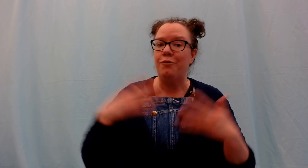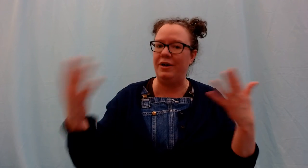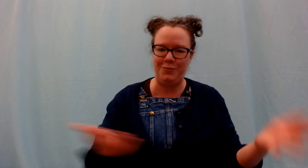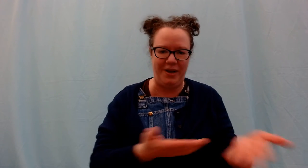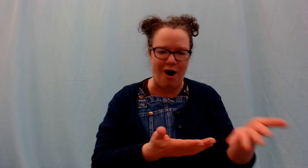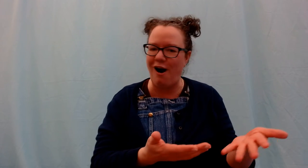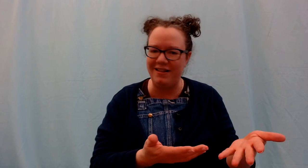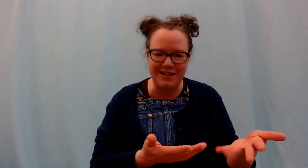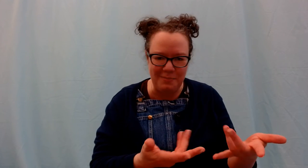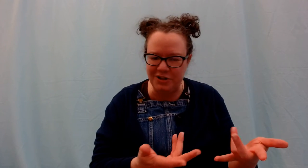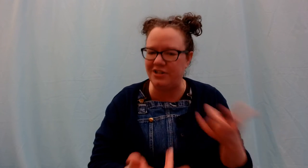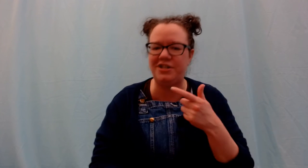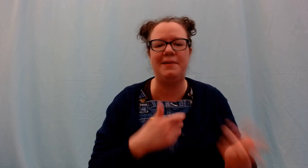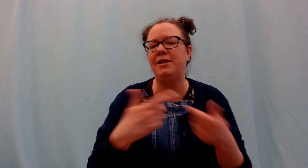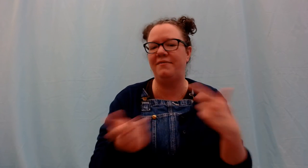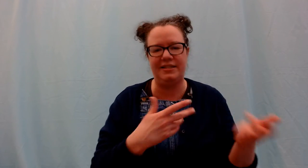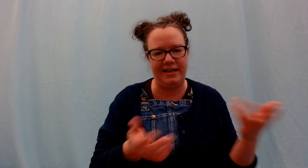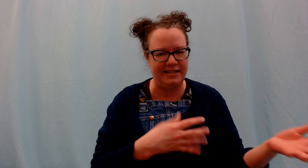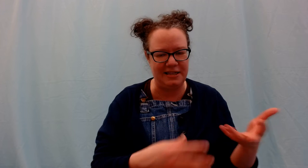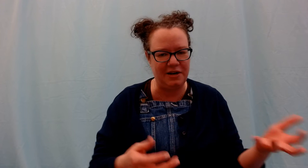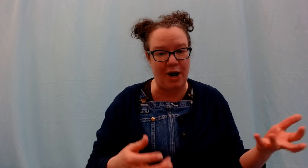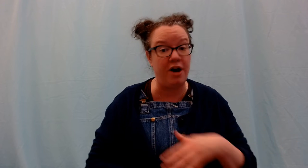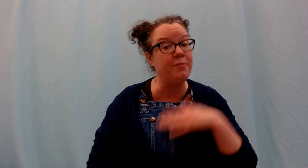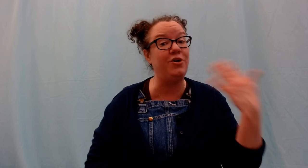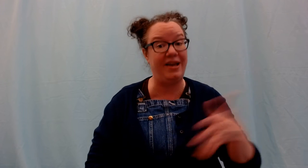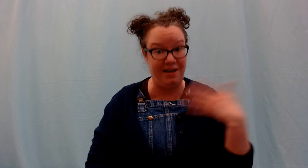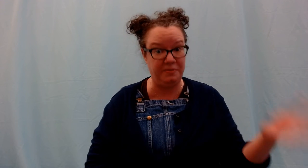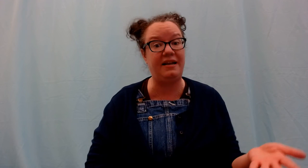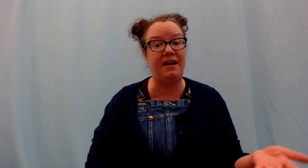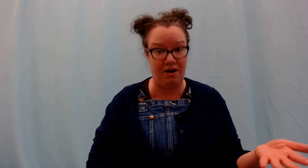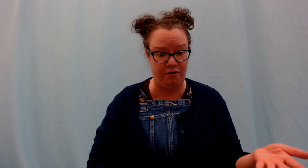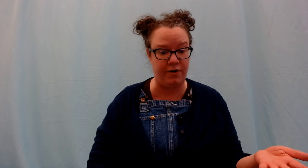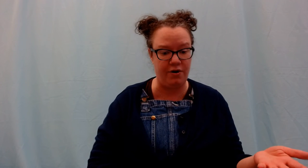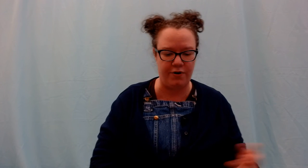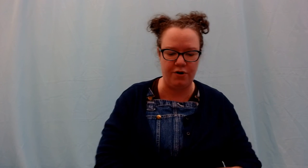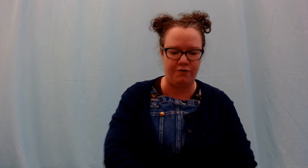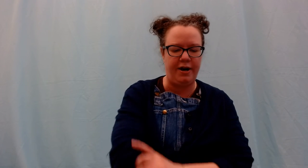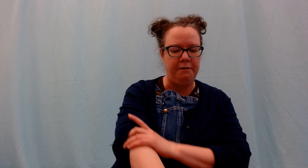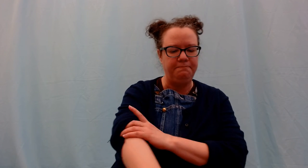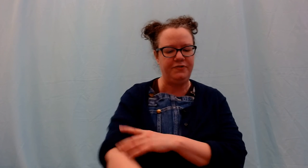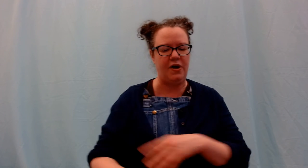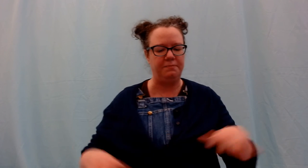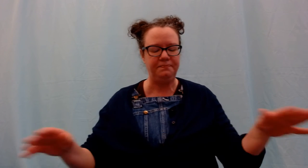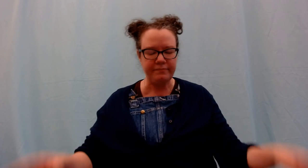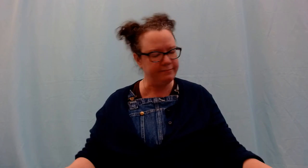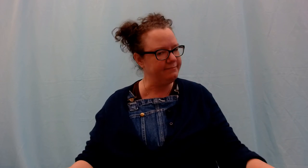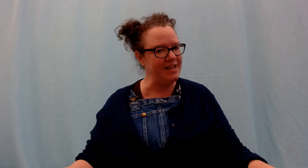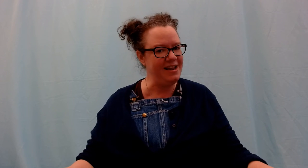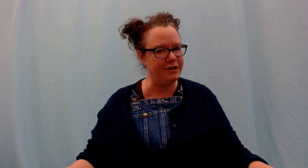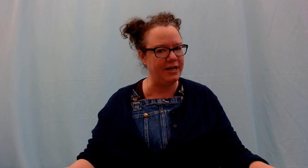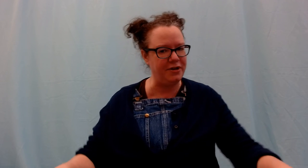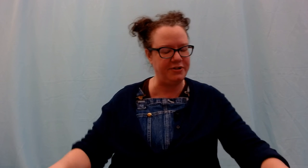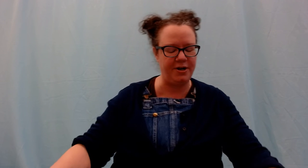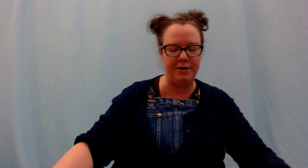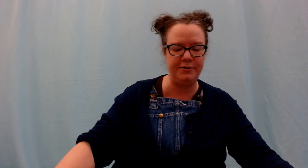Once we are on the diaper changing table obviously it gets a little bit harder but you can keep singing it over and over and over again. So here's how this one goes.